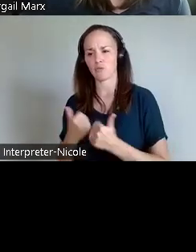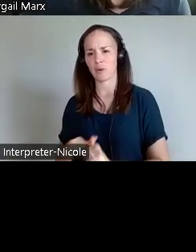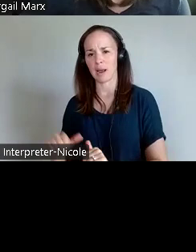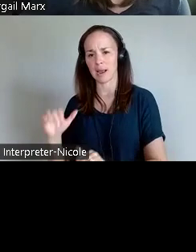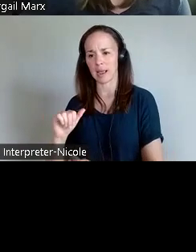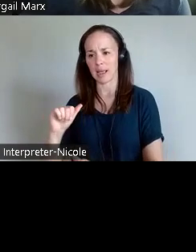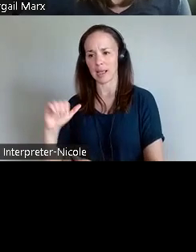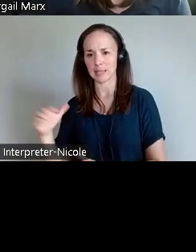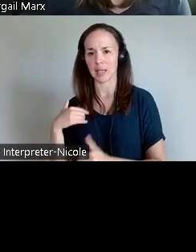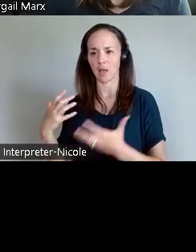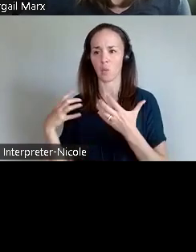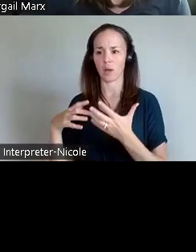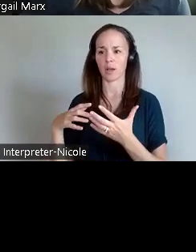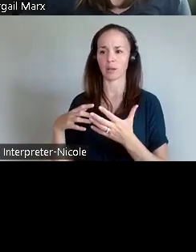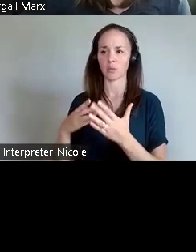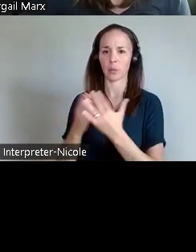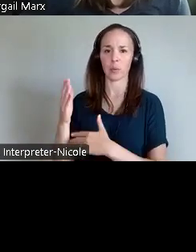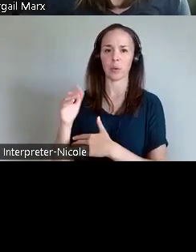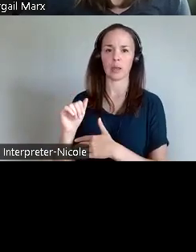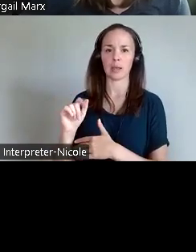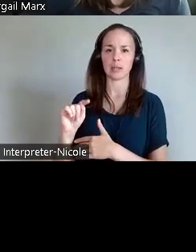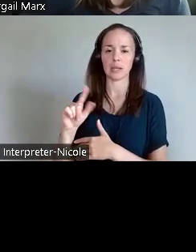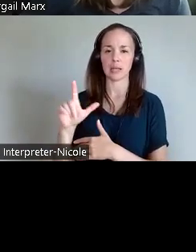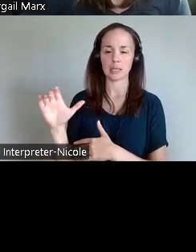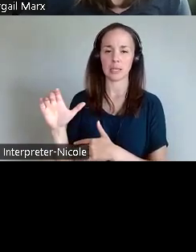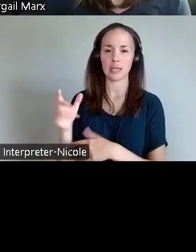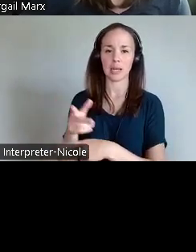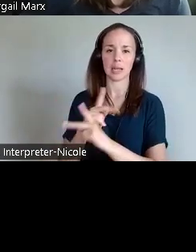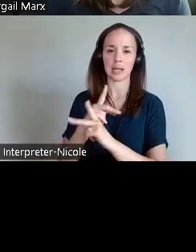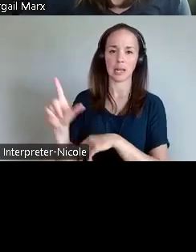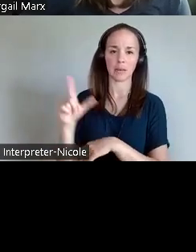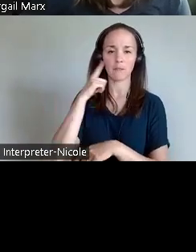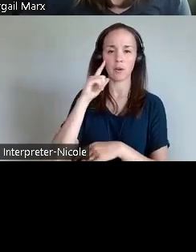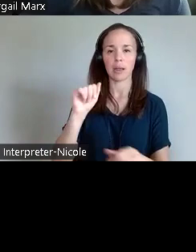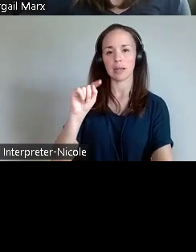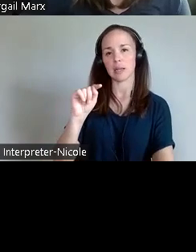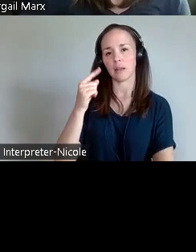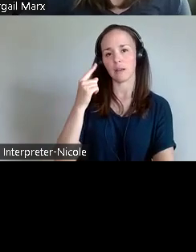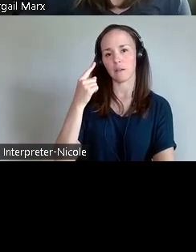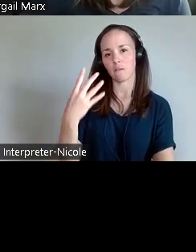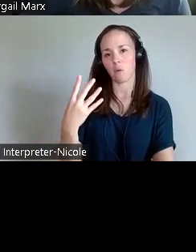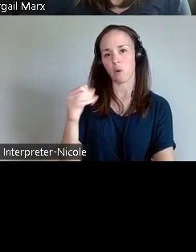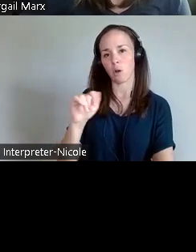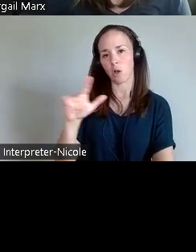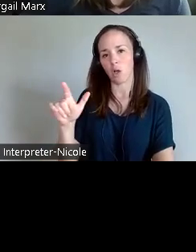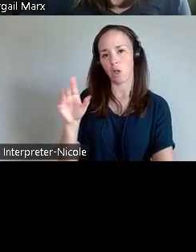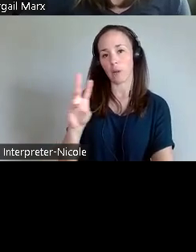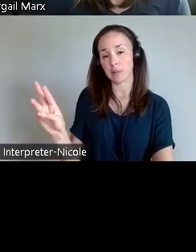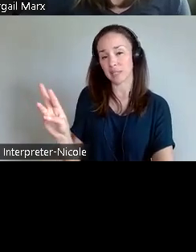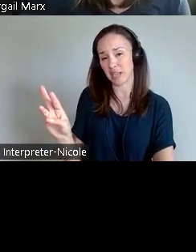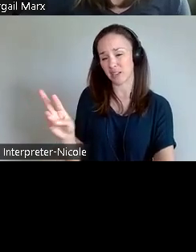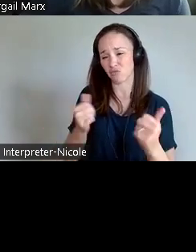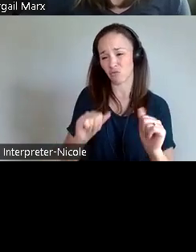through the ATLC lending library and try a couple of devices, you know, like that doesn't mean that